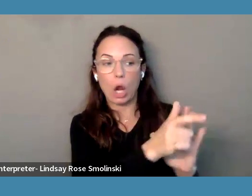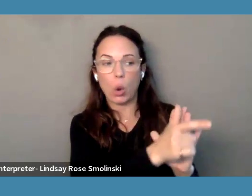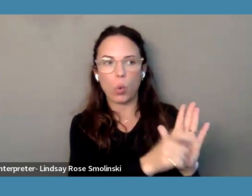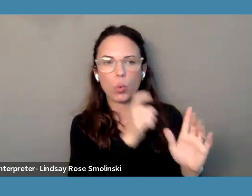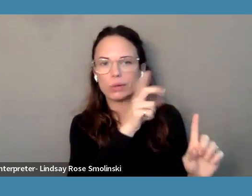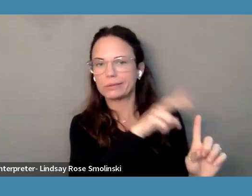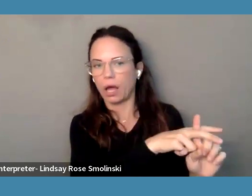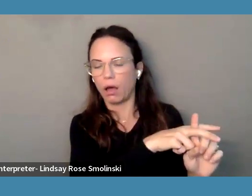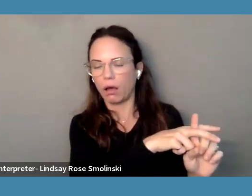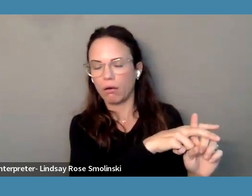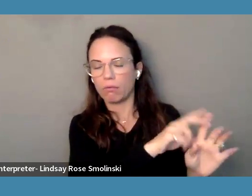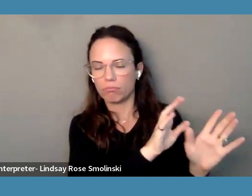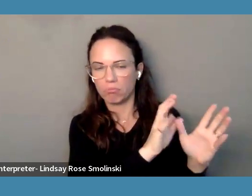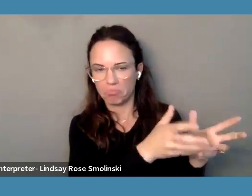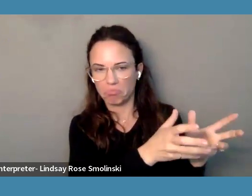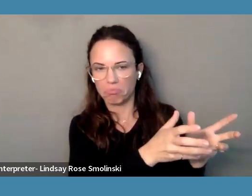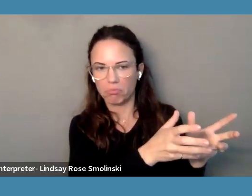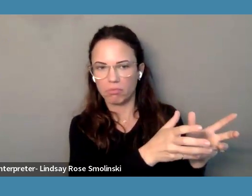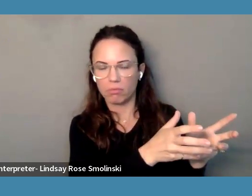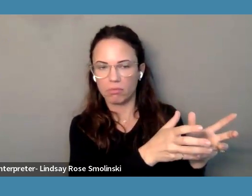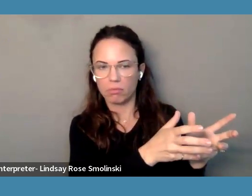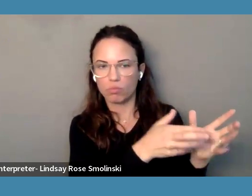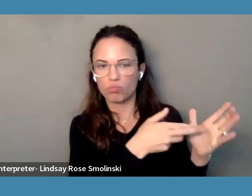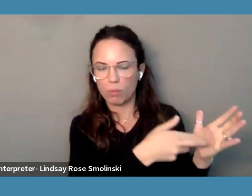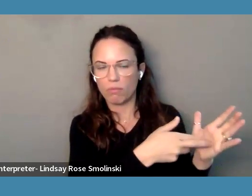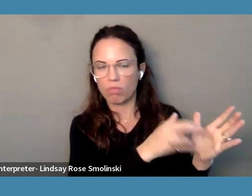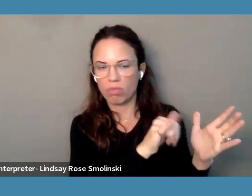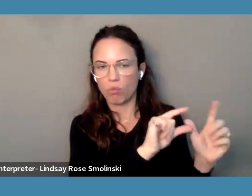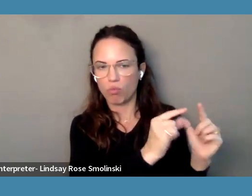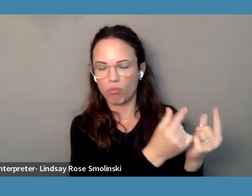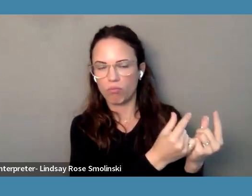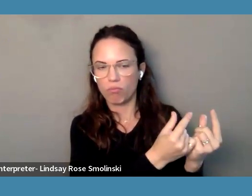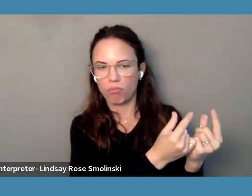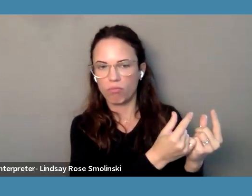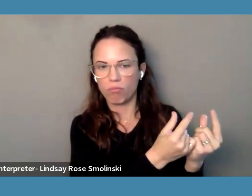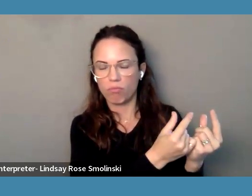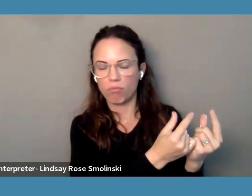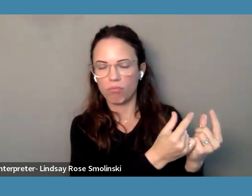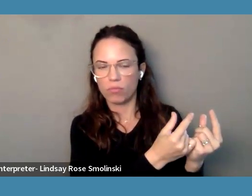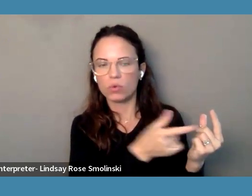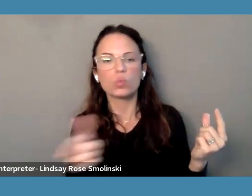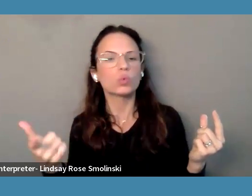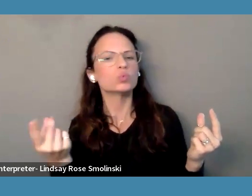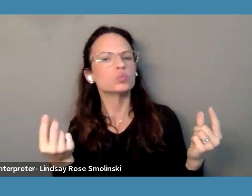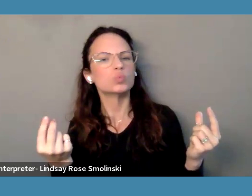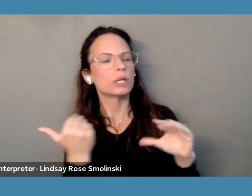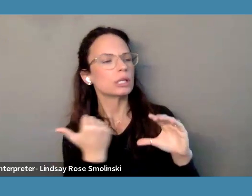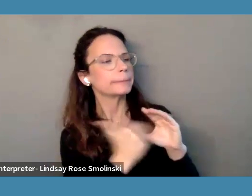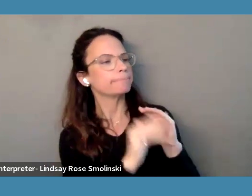to represent the agency, you would send them an email and say,